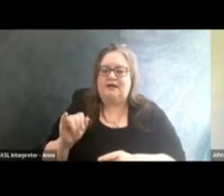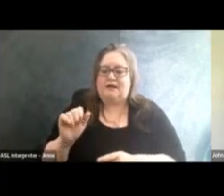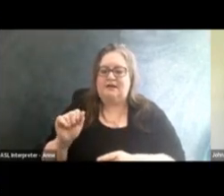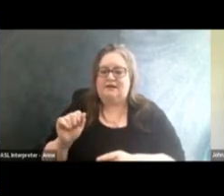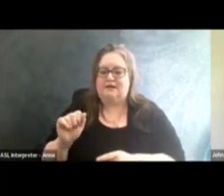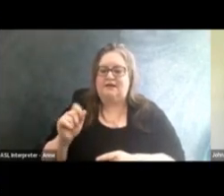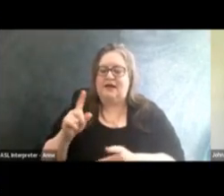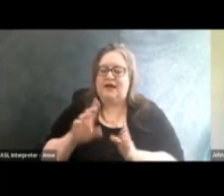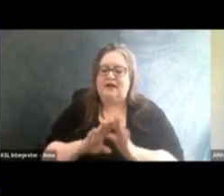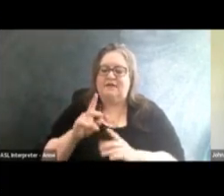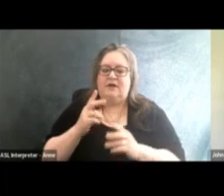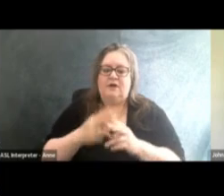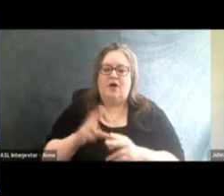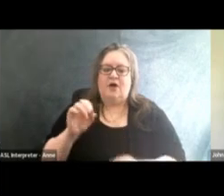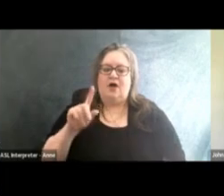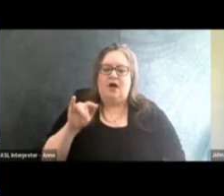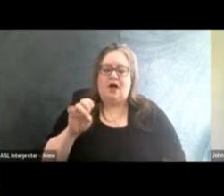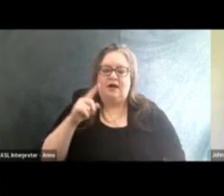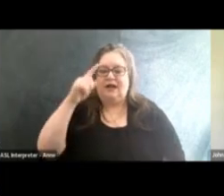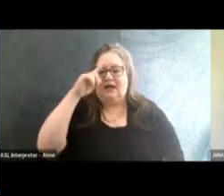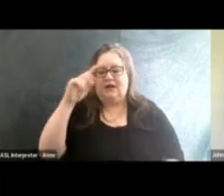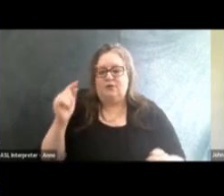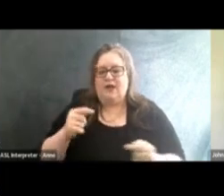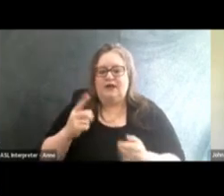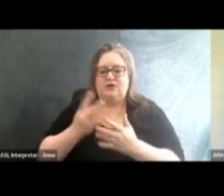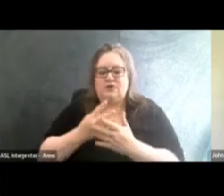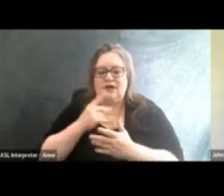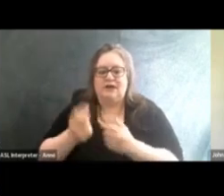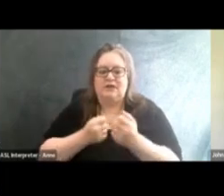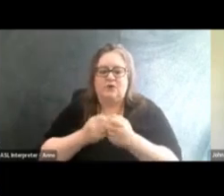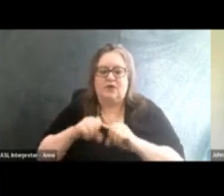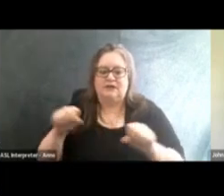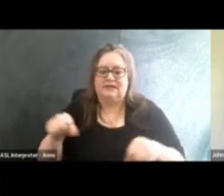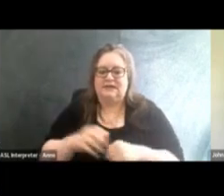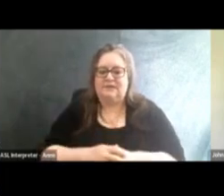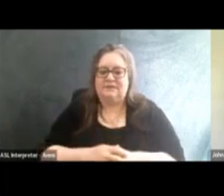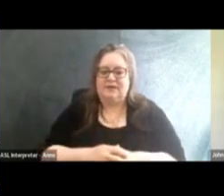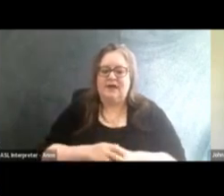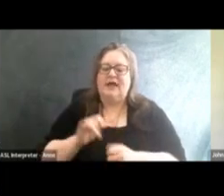developed. It's called the Online Brain Injury Screening and Support System. It combines